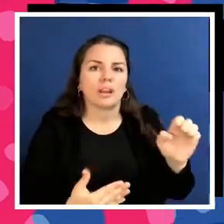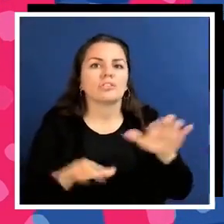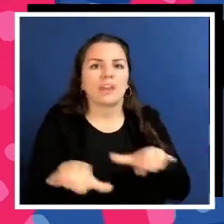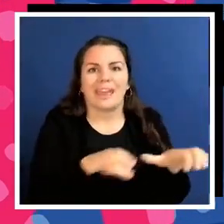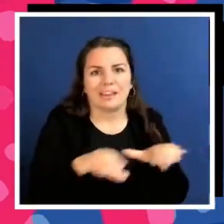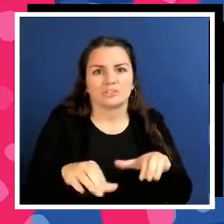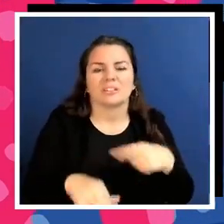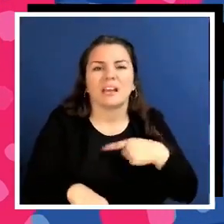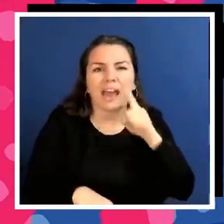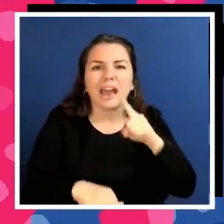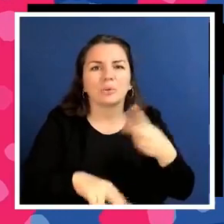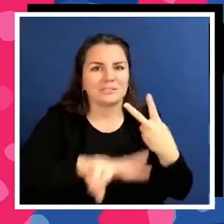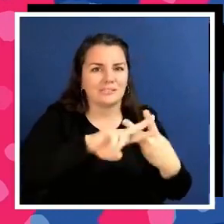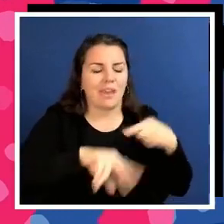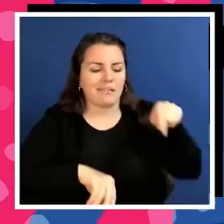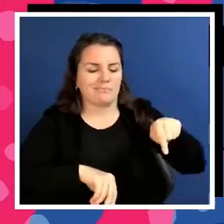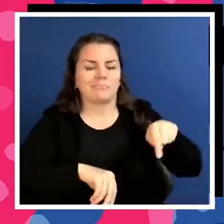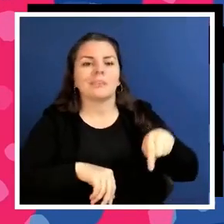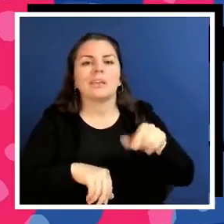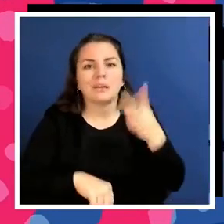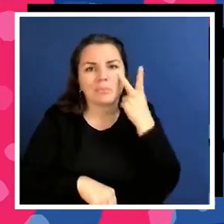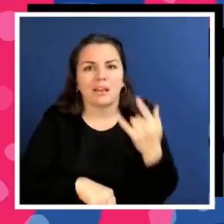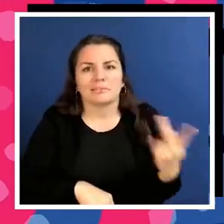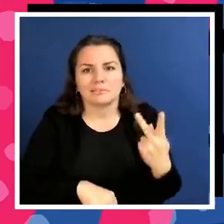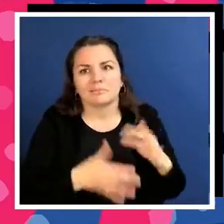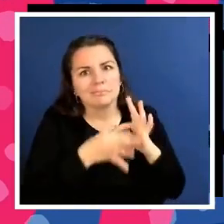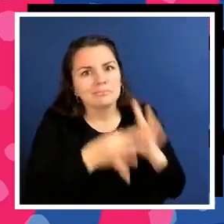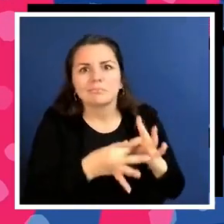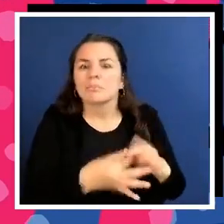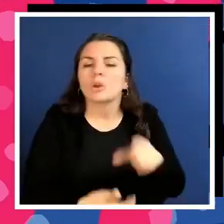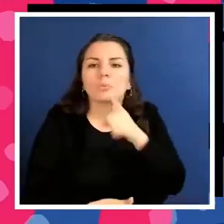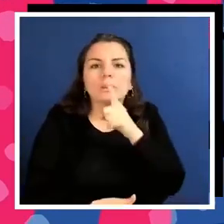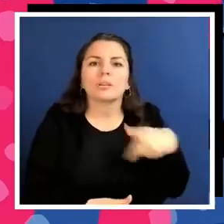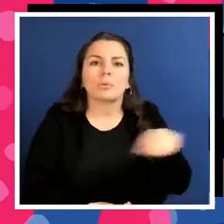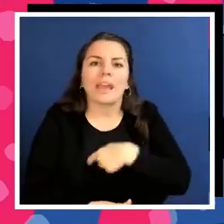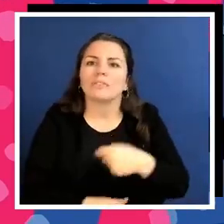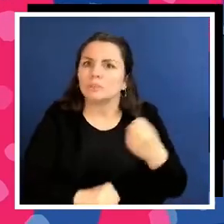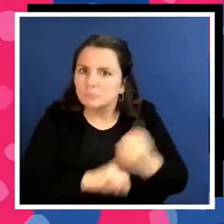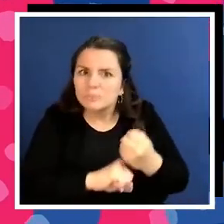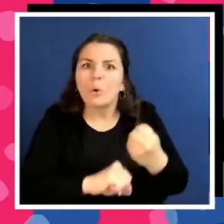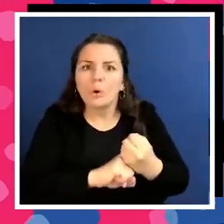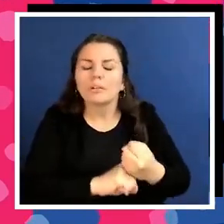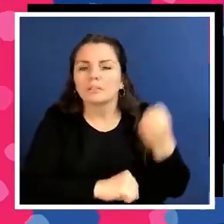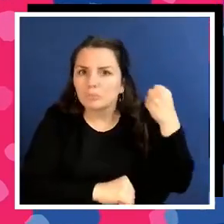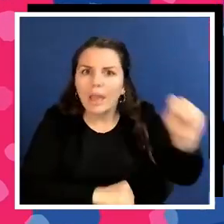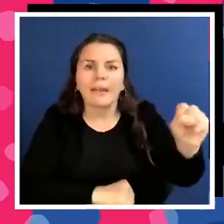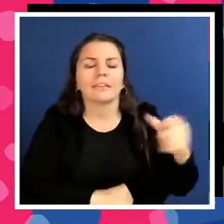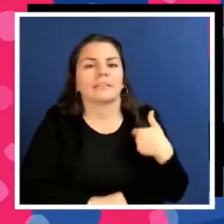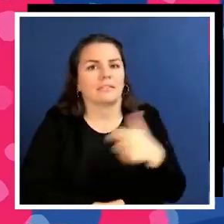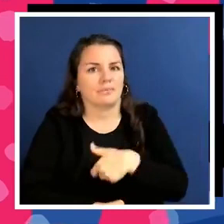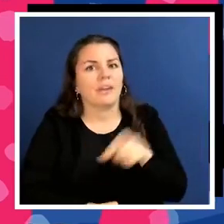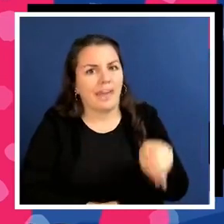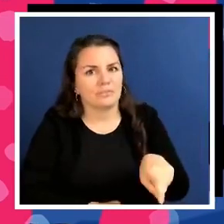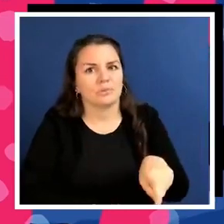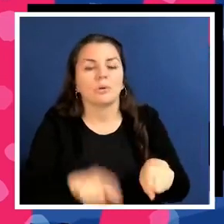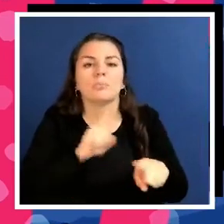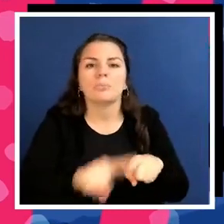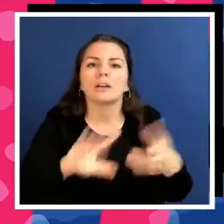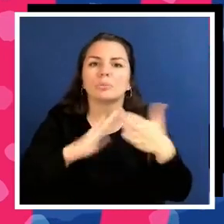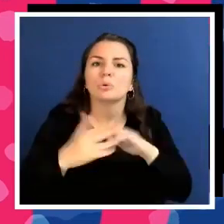ARE HAVING CHILDREN, YOU NEED